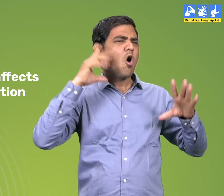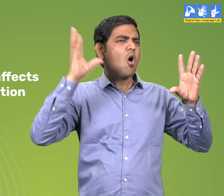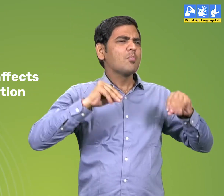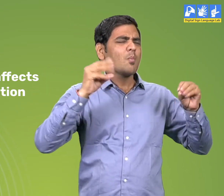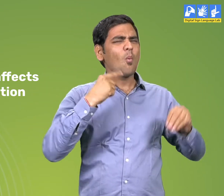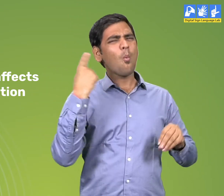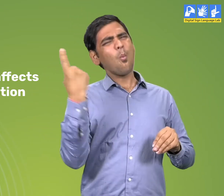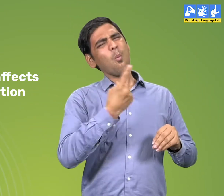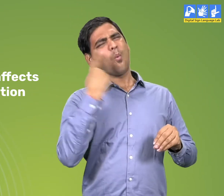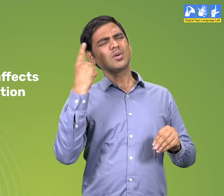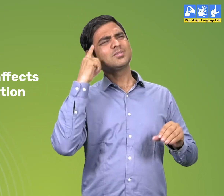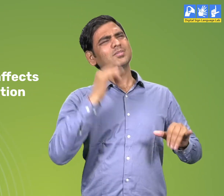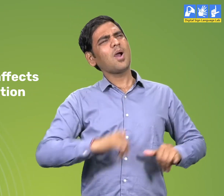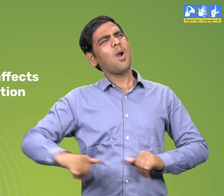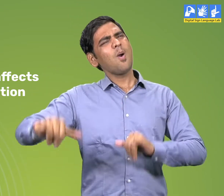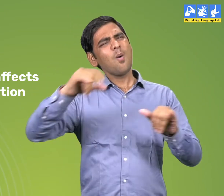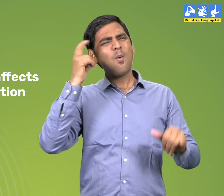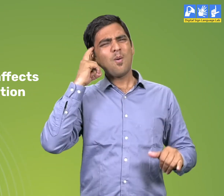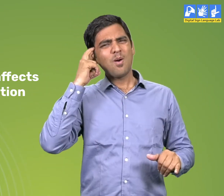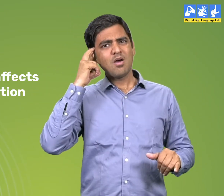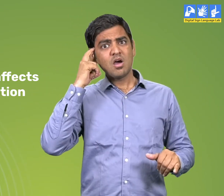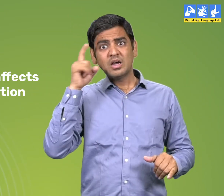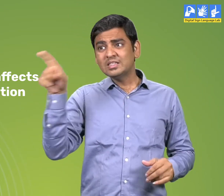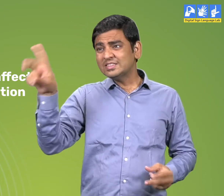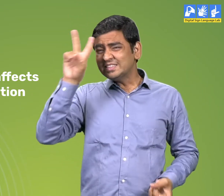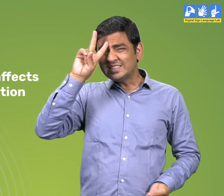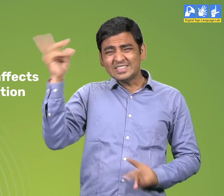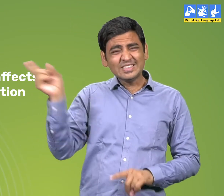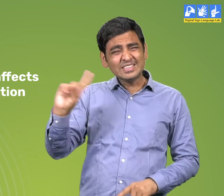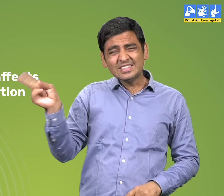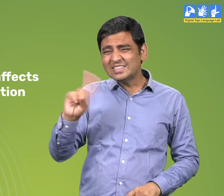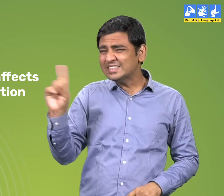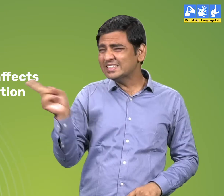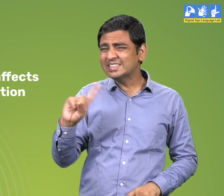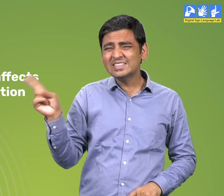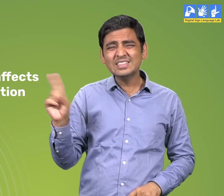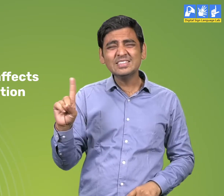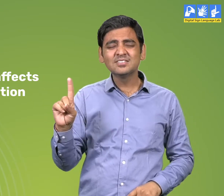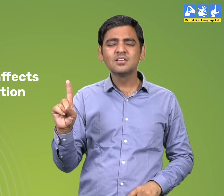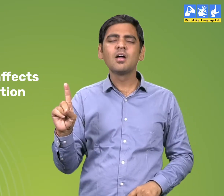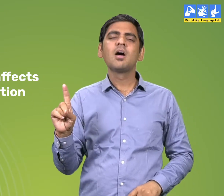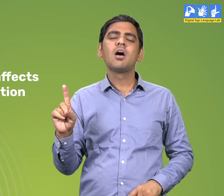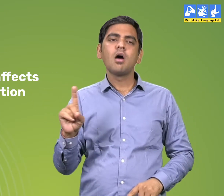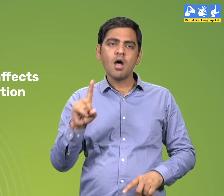because people assume that hearing loss occurs in older adults only.